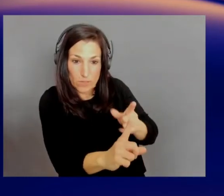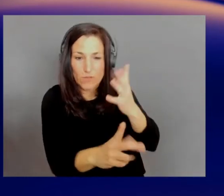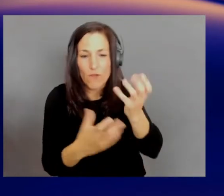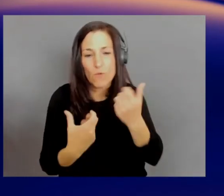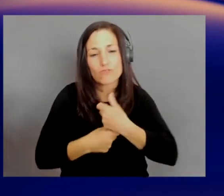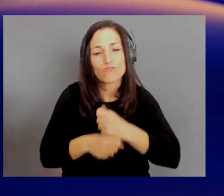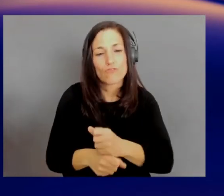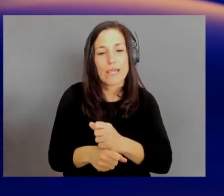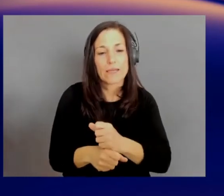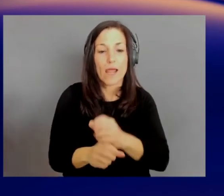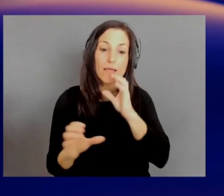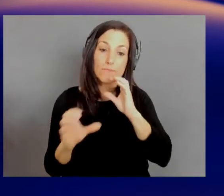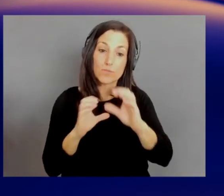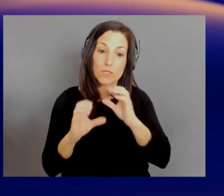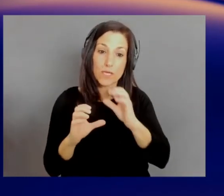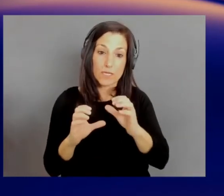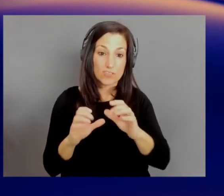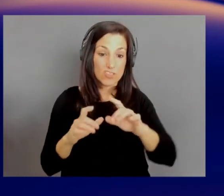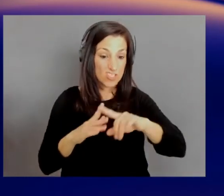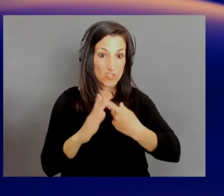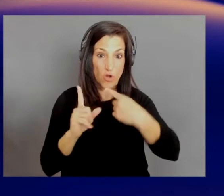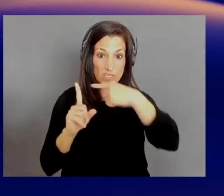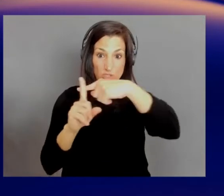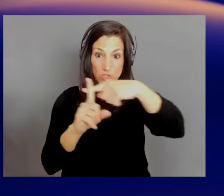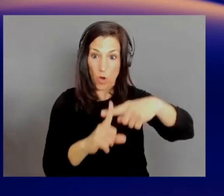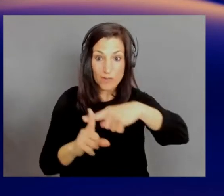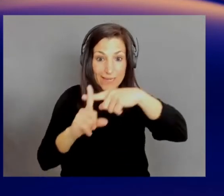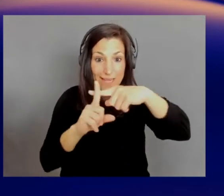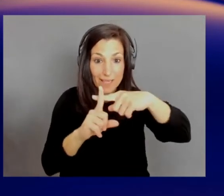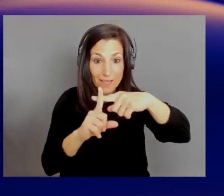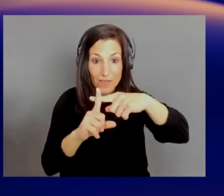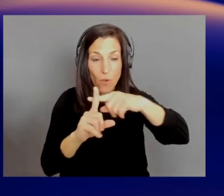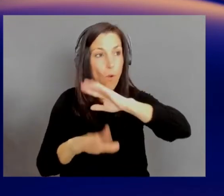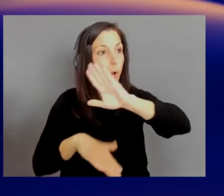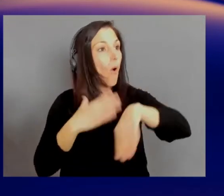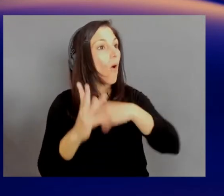and again, start targeting all of those who have a FavoriteFood of Cake,